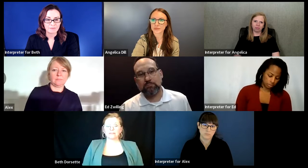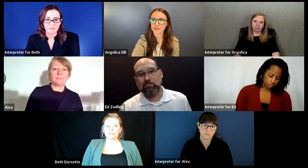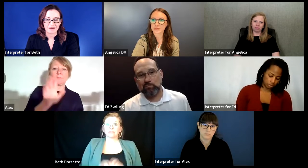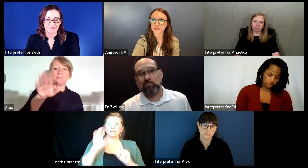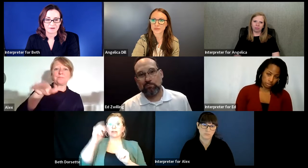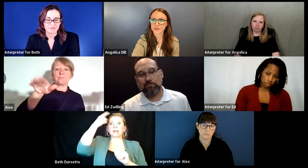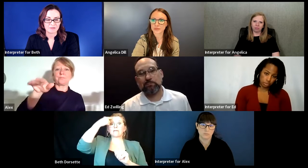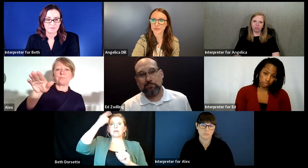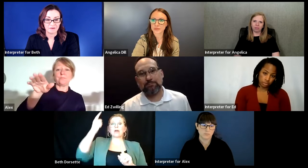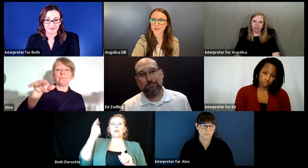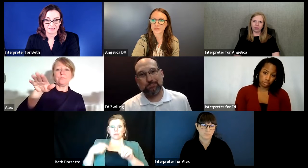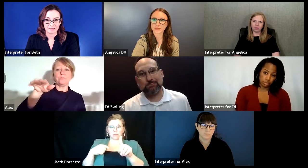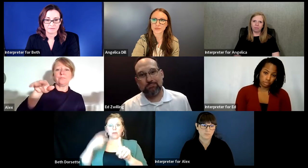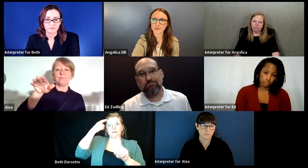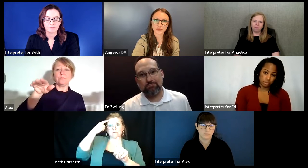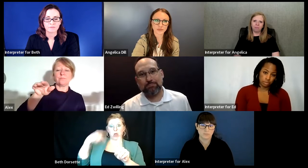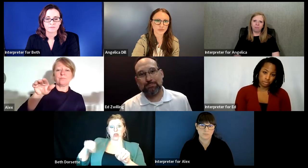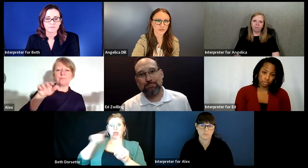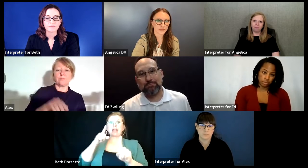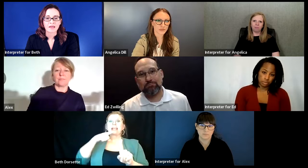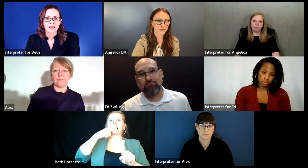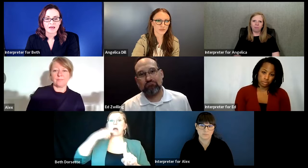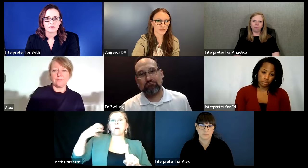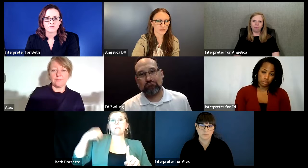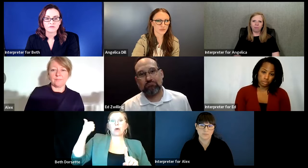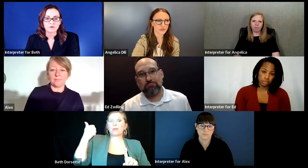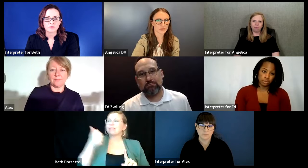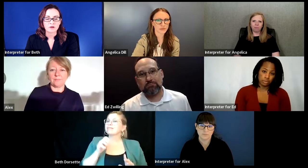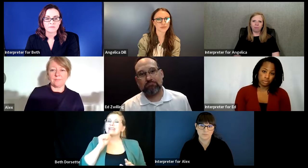keep in mind that I've noticed have been a benefit.